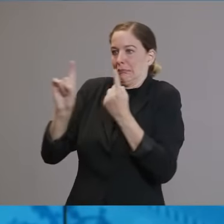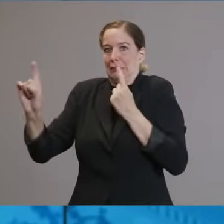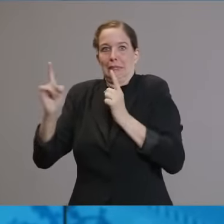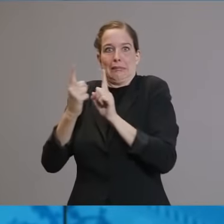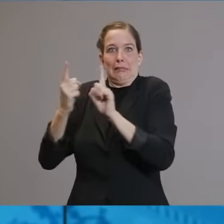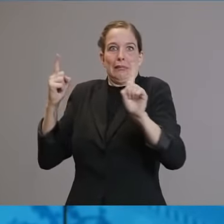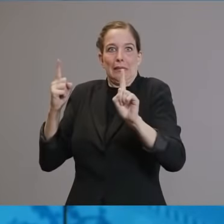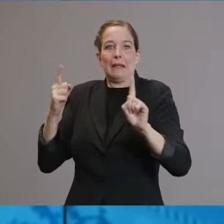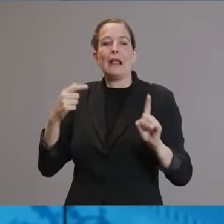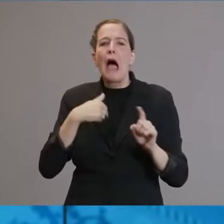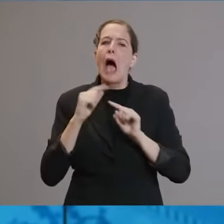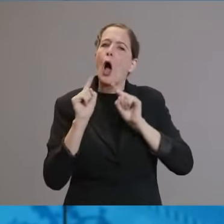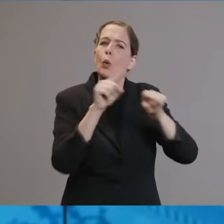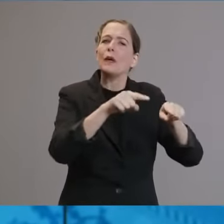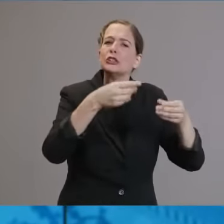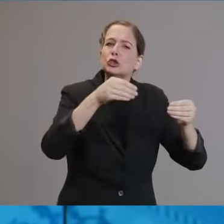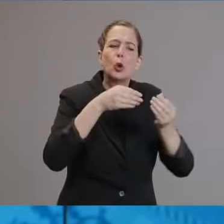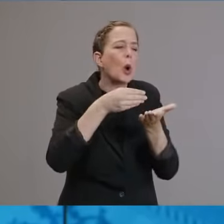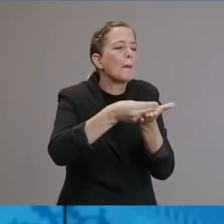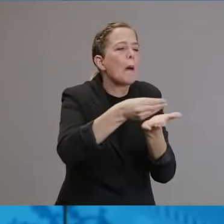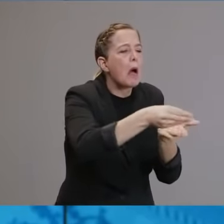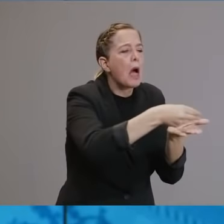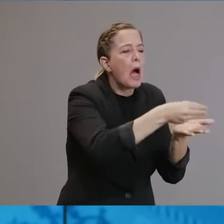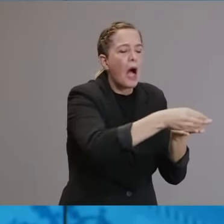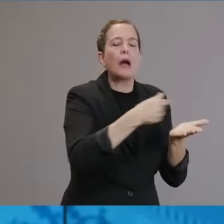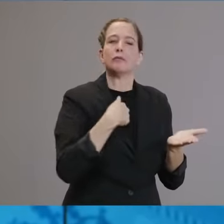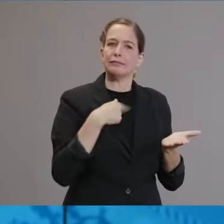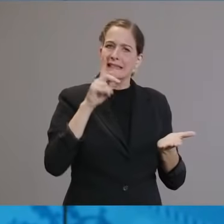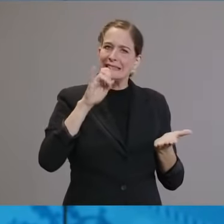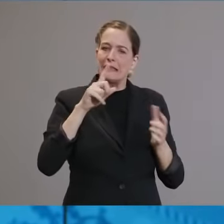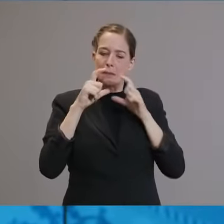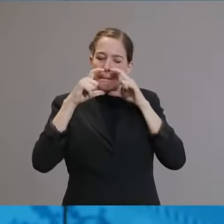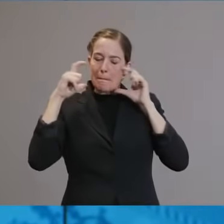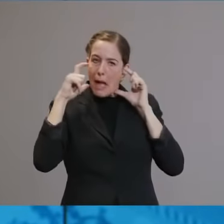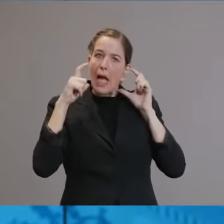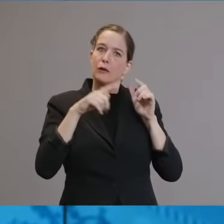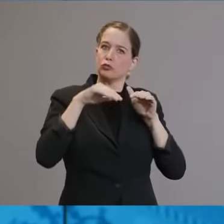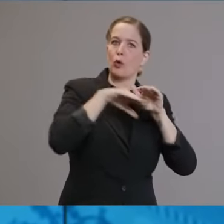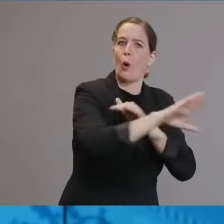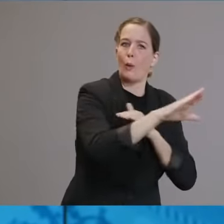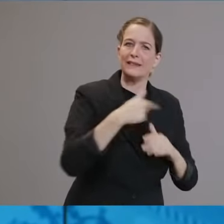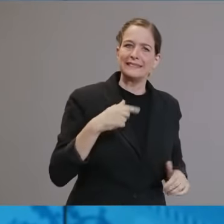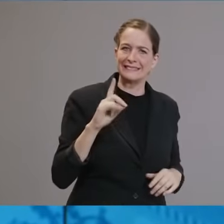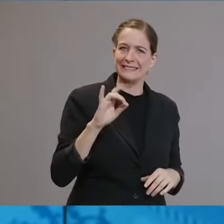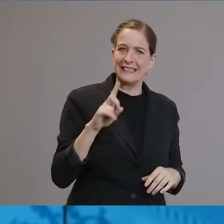STORE IN BOTH PLACES I WORE A FACE MASK AND FACE MASKS ARE GOOD.